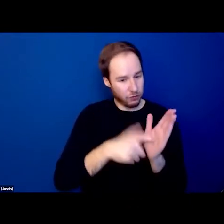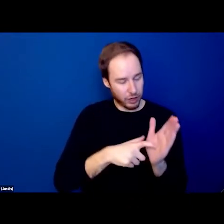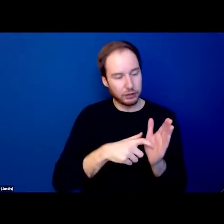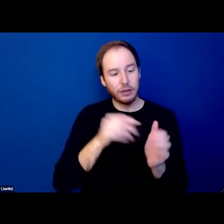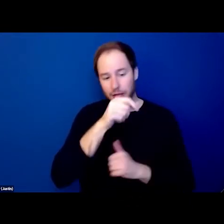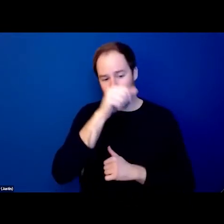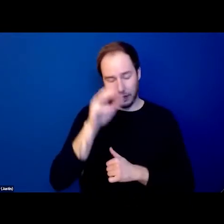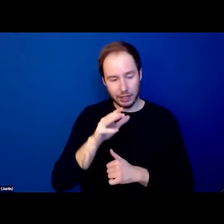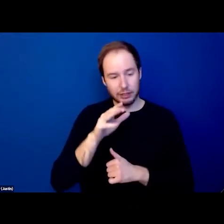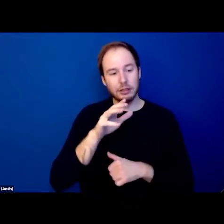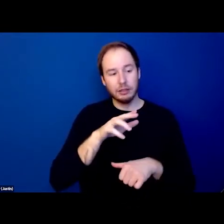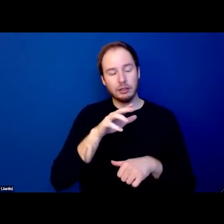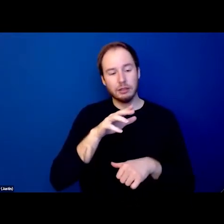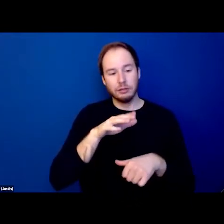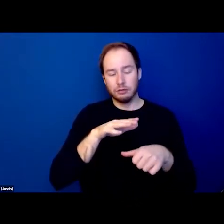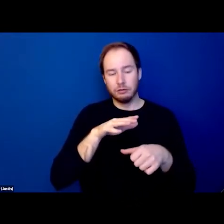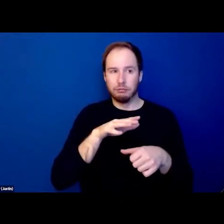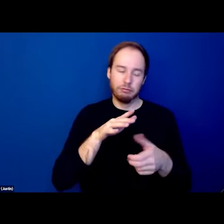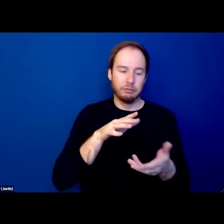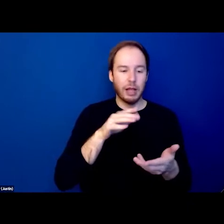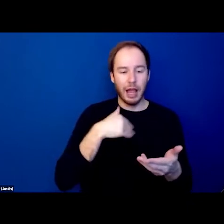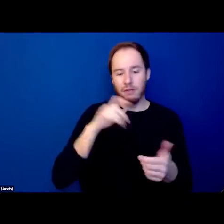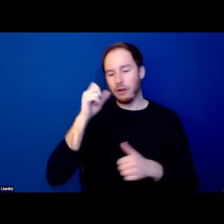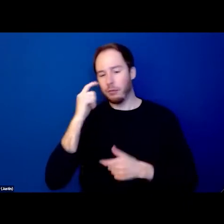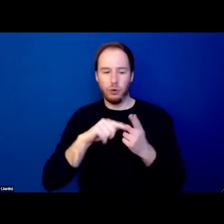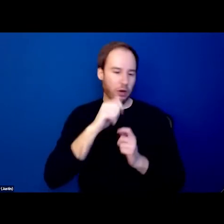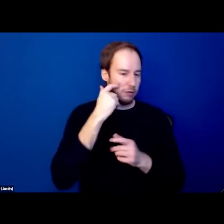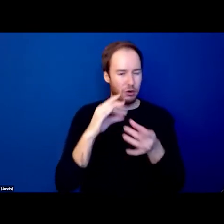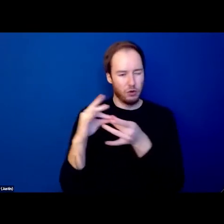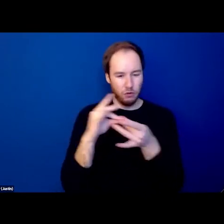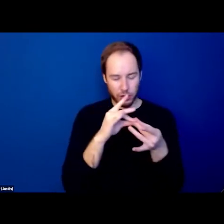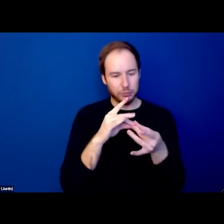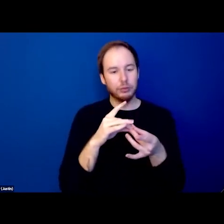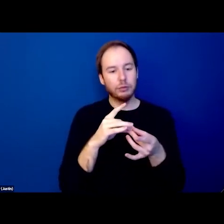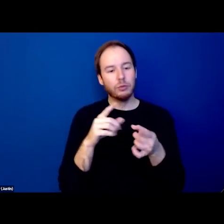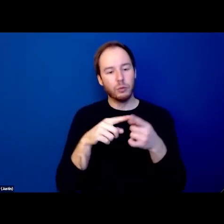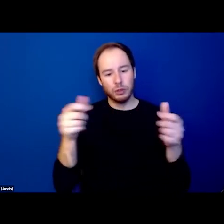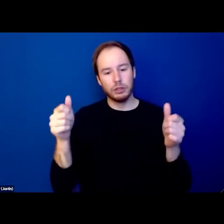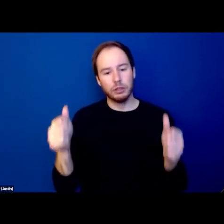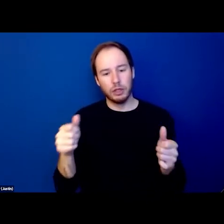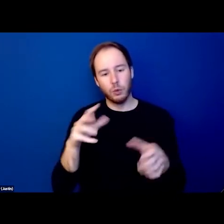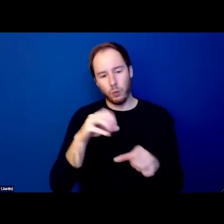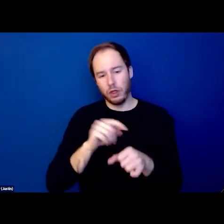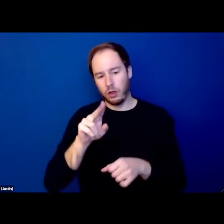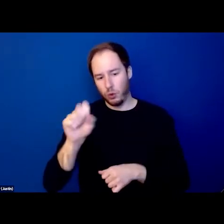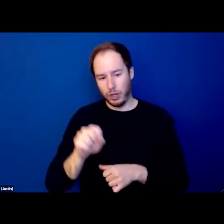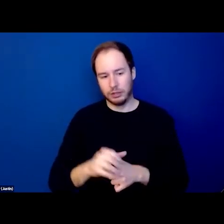have a government to government relationship with the two other sovereign governing bodies of the United States.